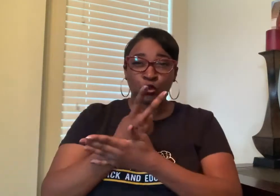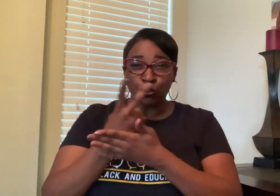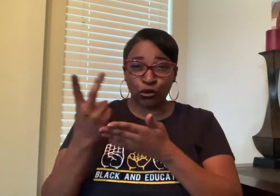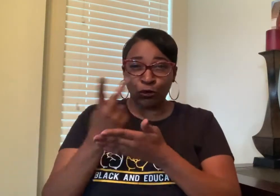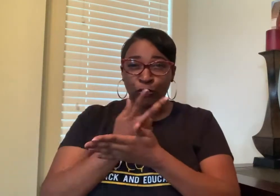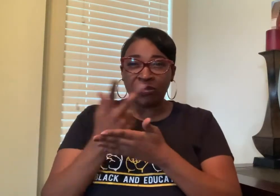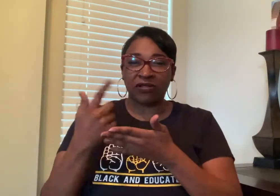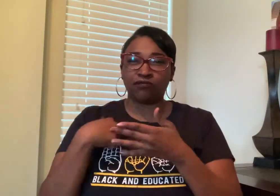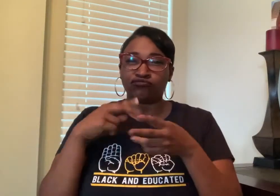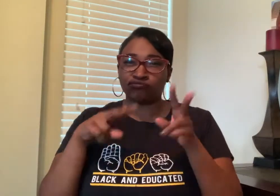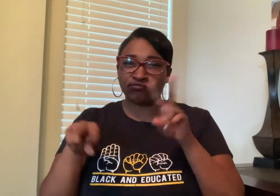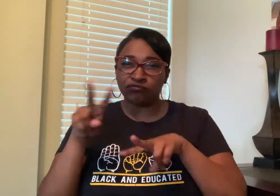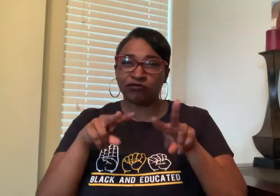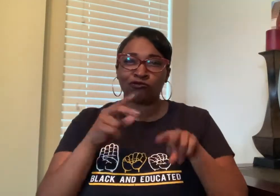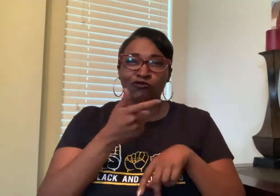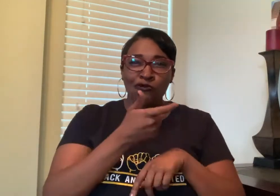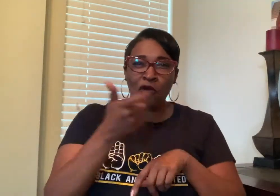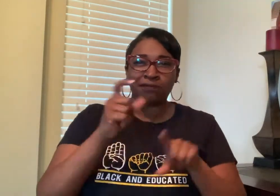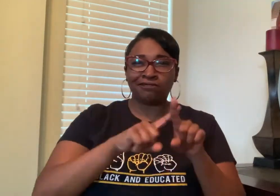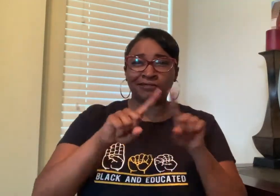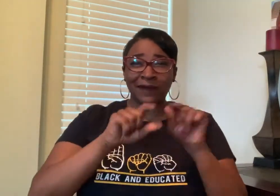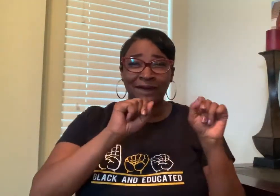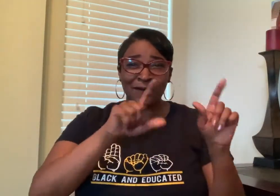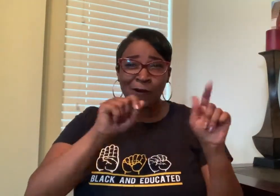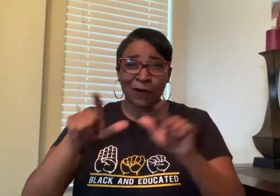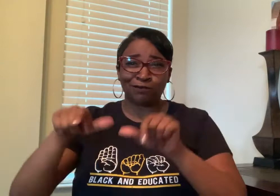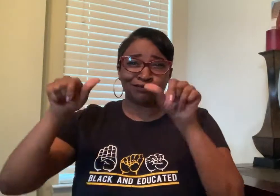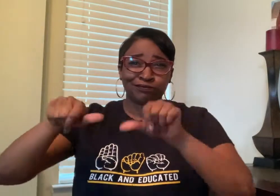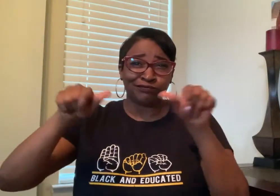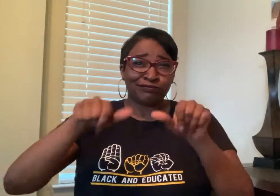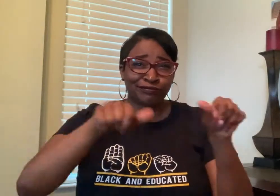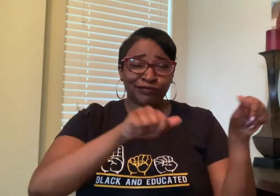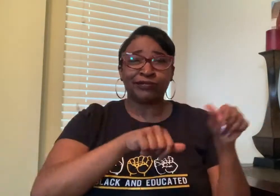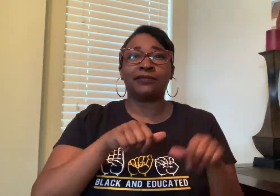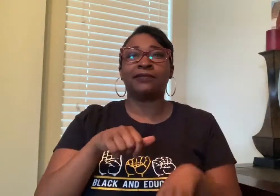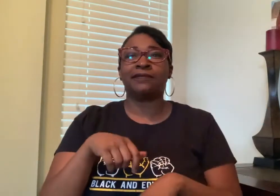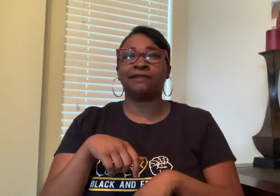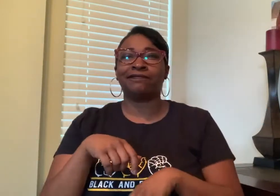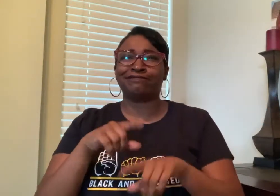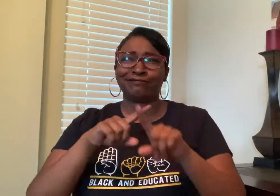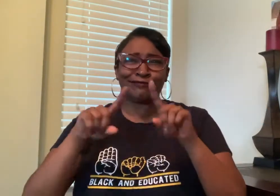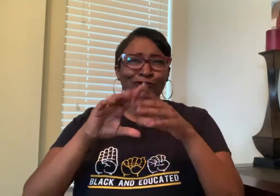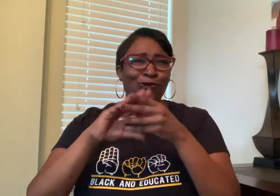For the past few weeks I’ve been watching different vlogs, posts, and people telling